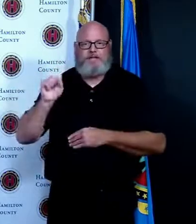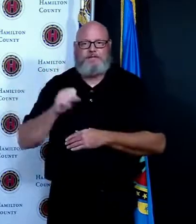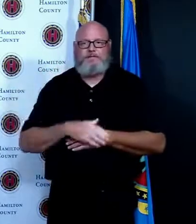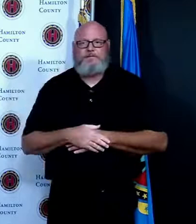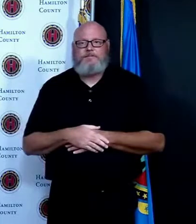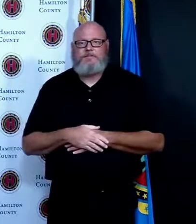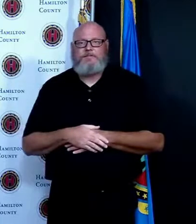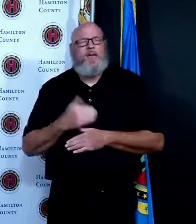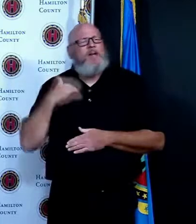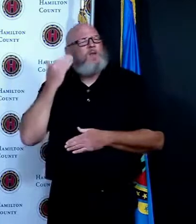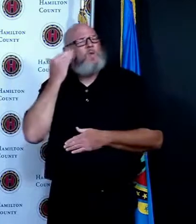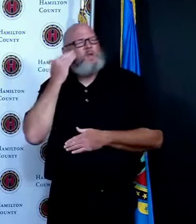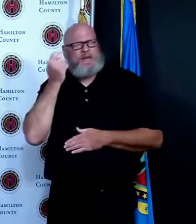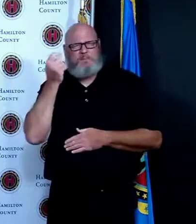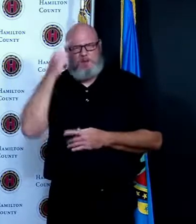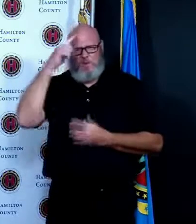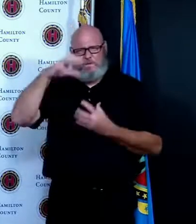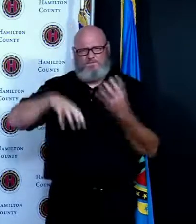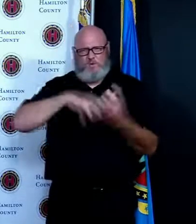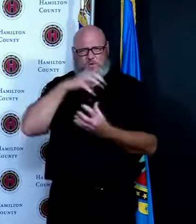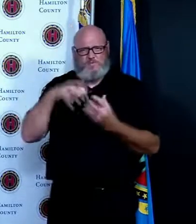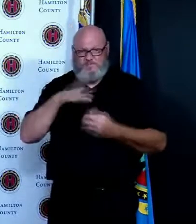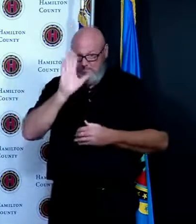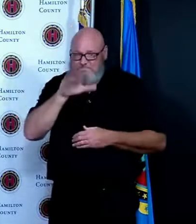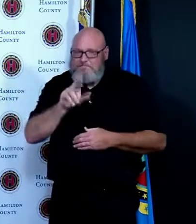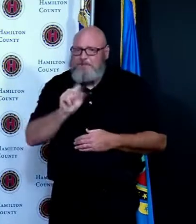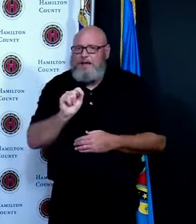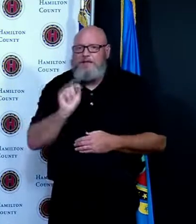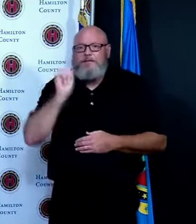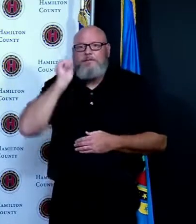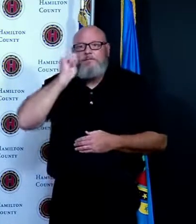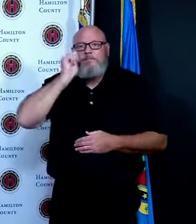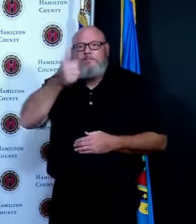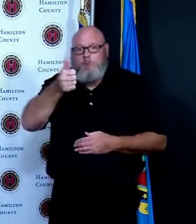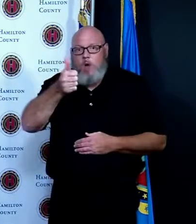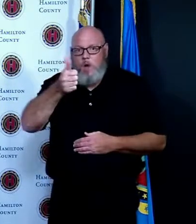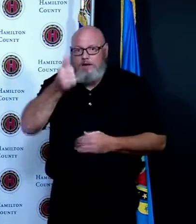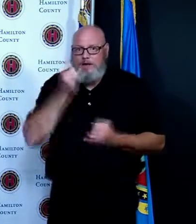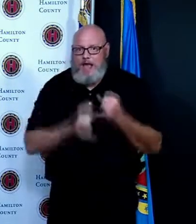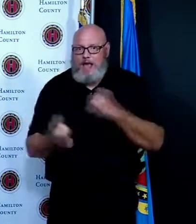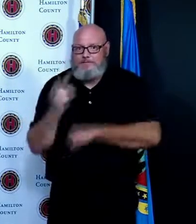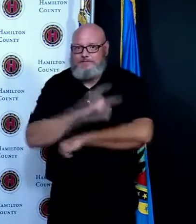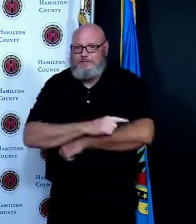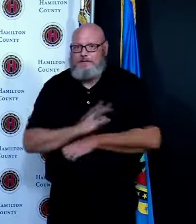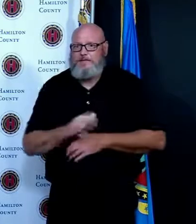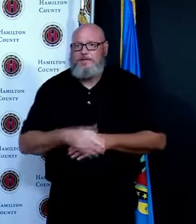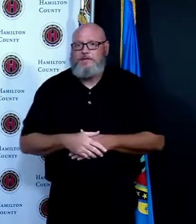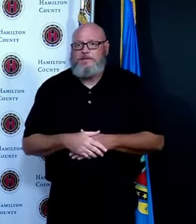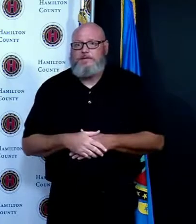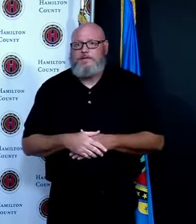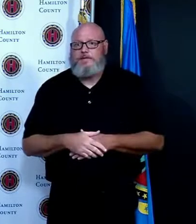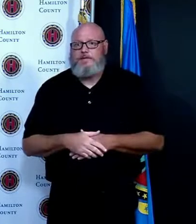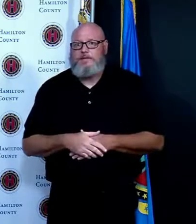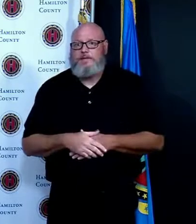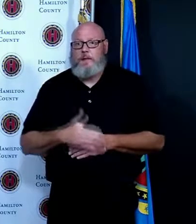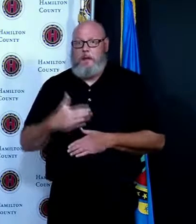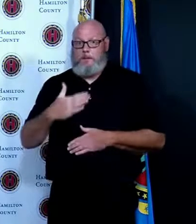you haven't filled it out my2020Census.gov fill it out today the supreme court allowed